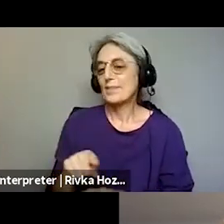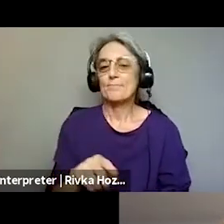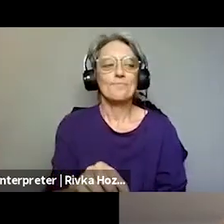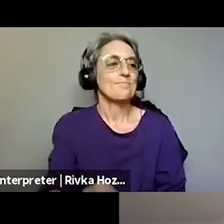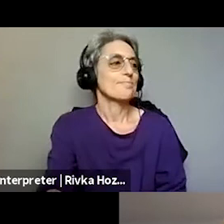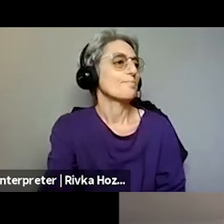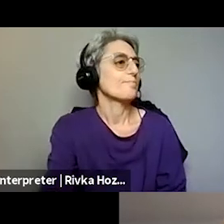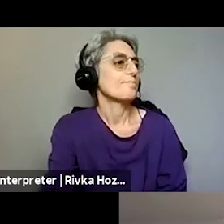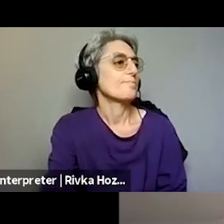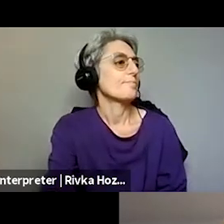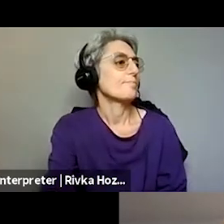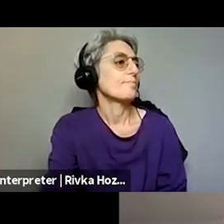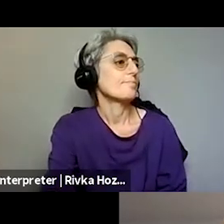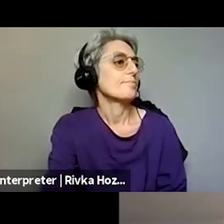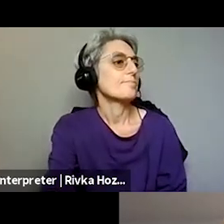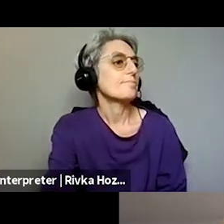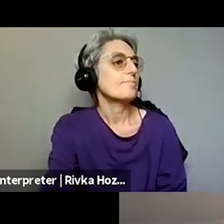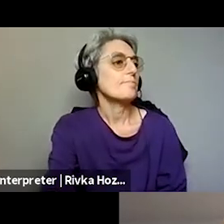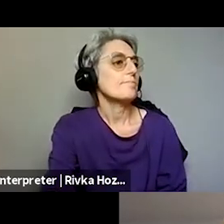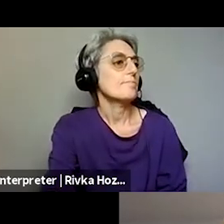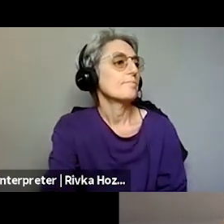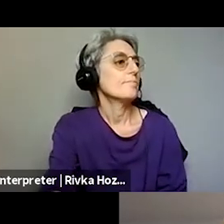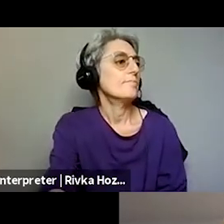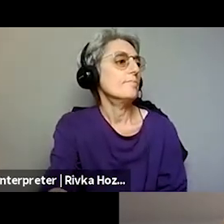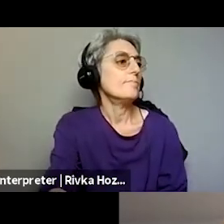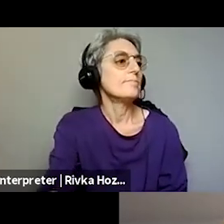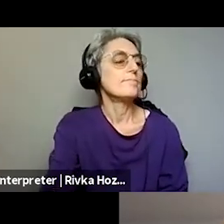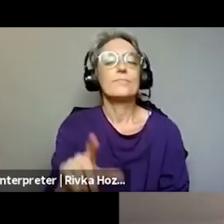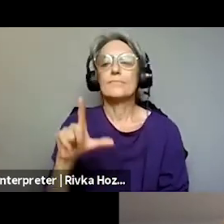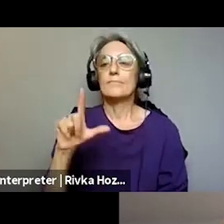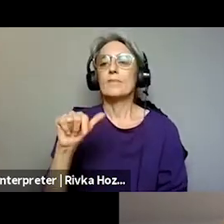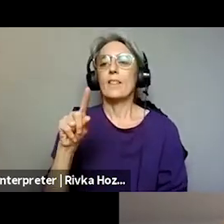Linda Galil asks “Have any of you considered developing an intervention